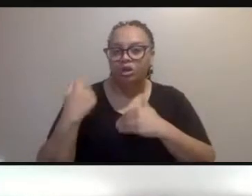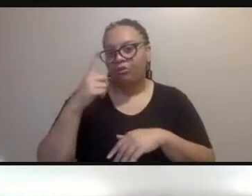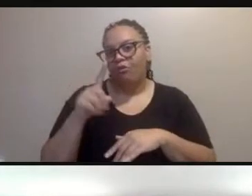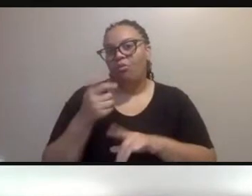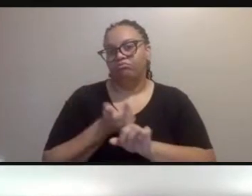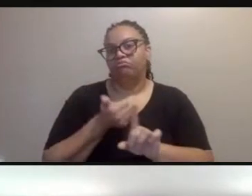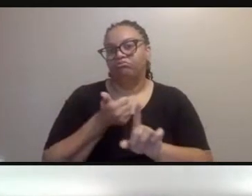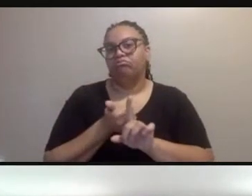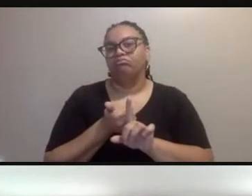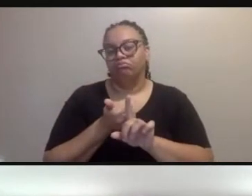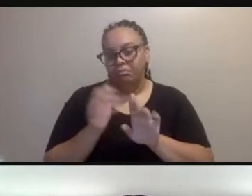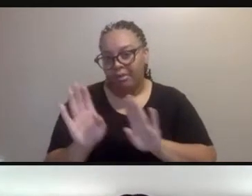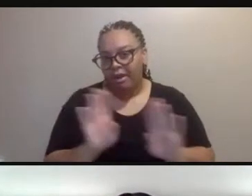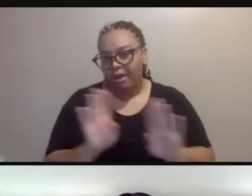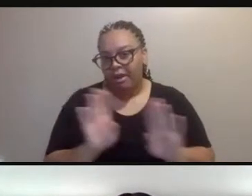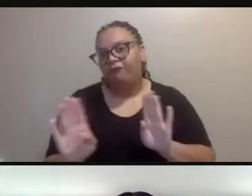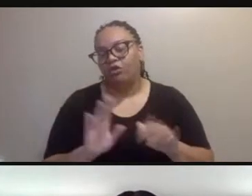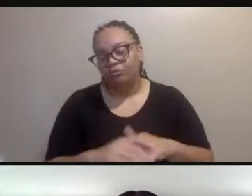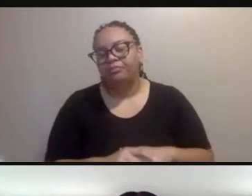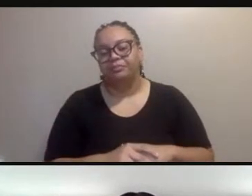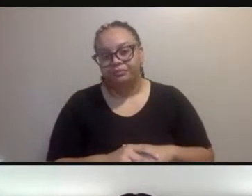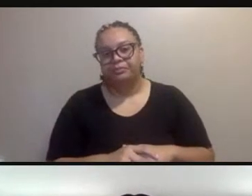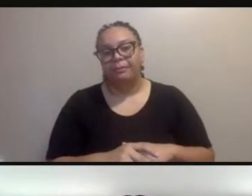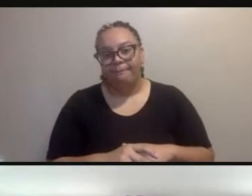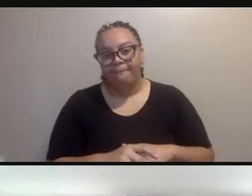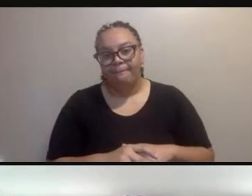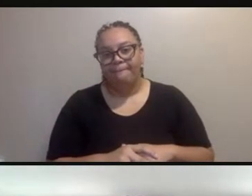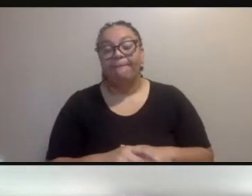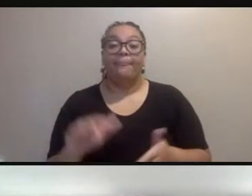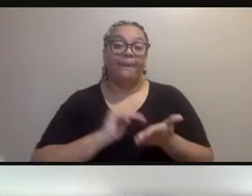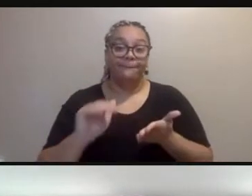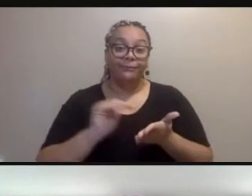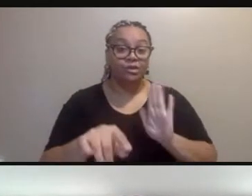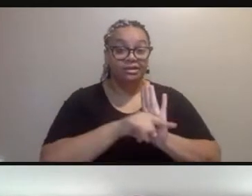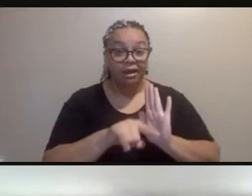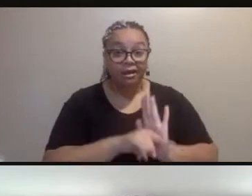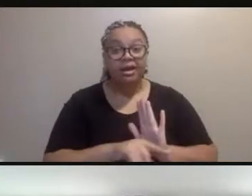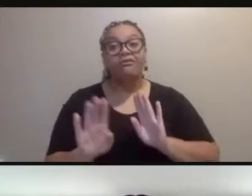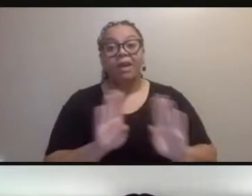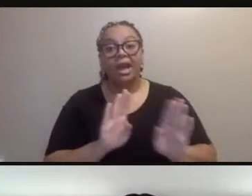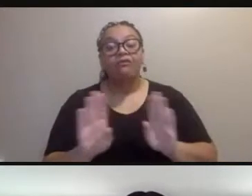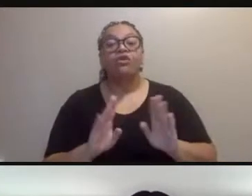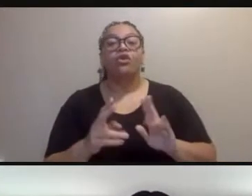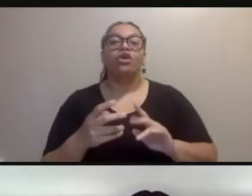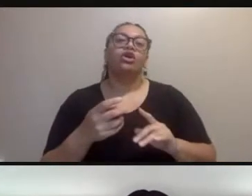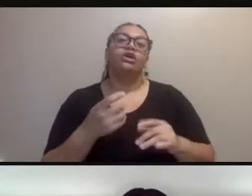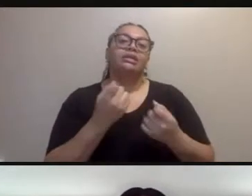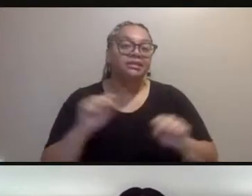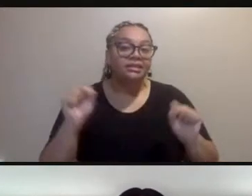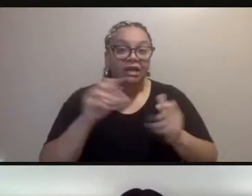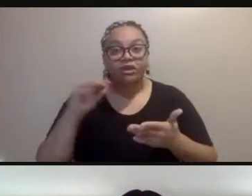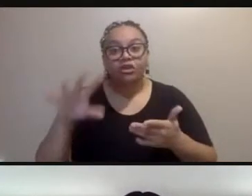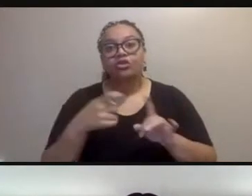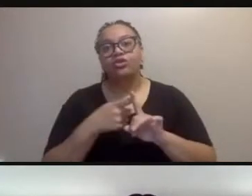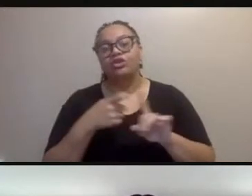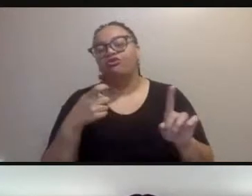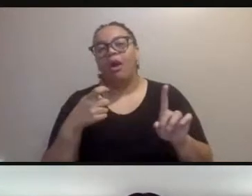LEARNING. NOT BLAMING OTHERS BUT KEEPING